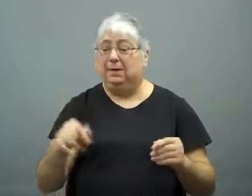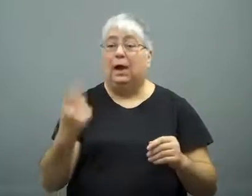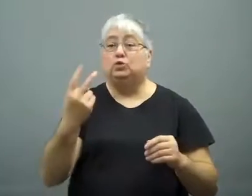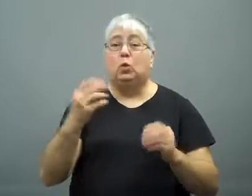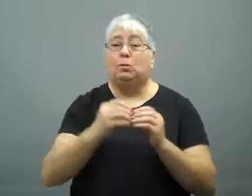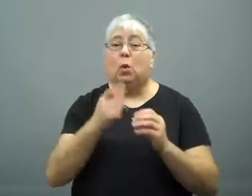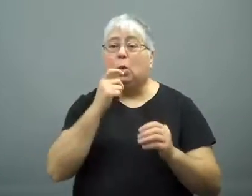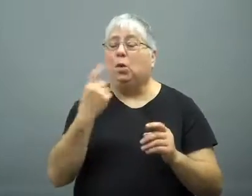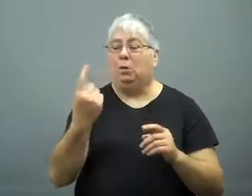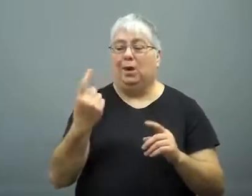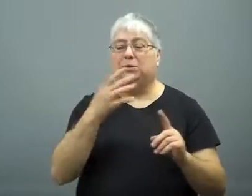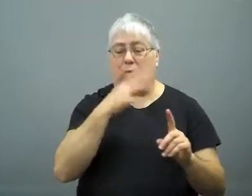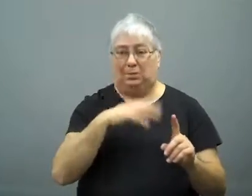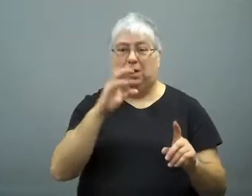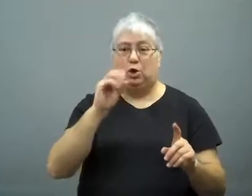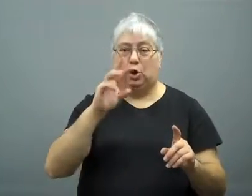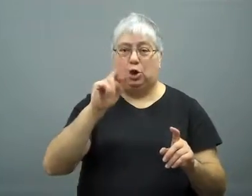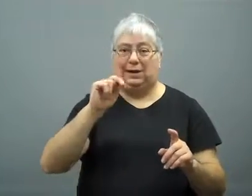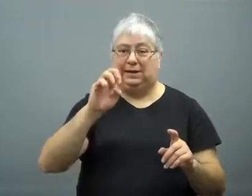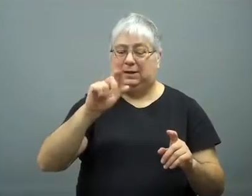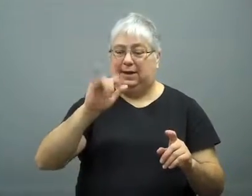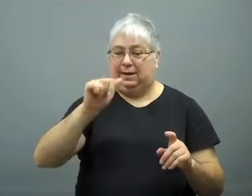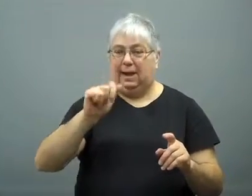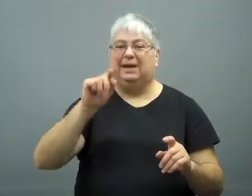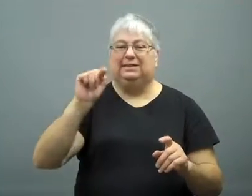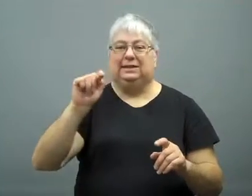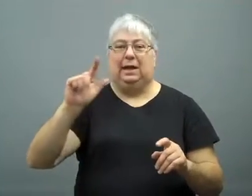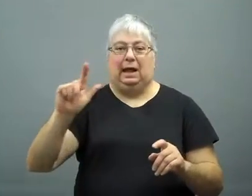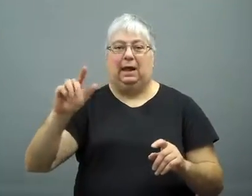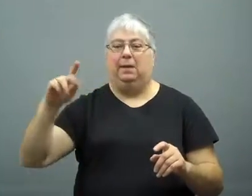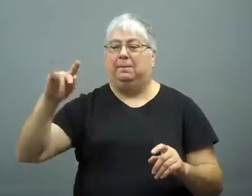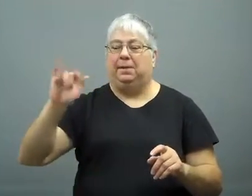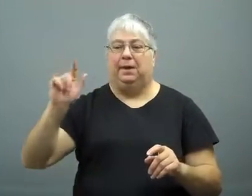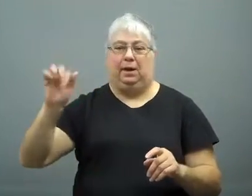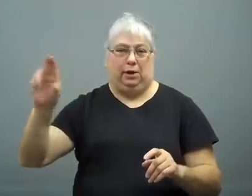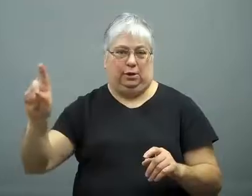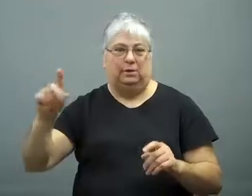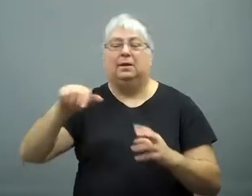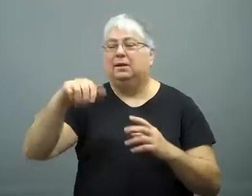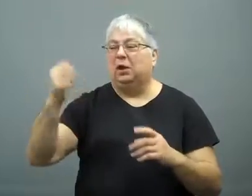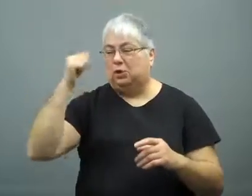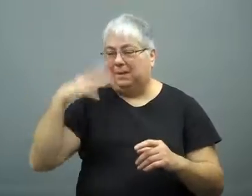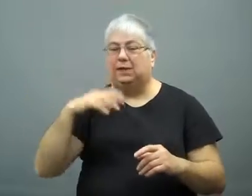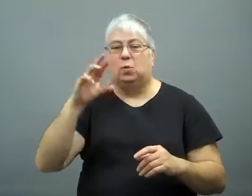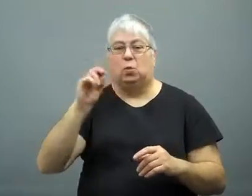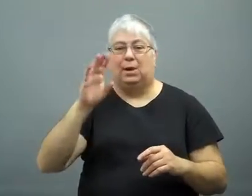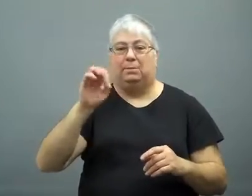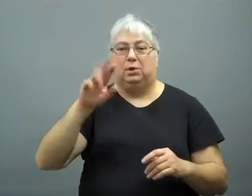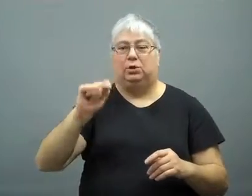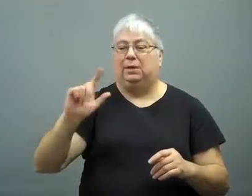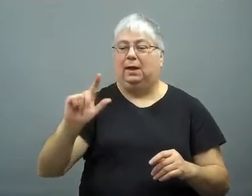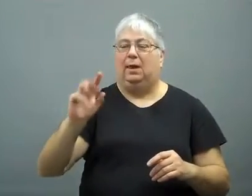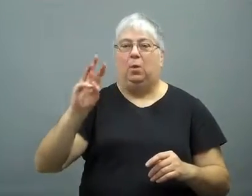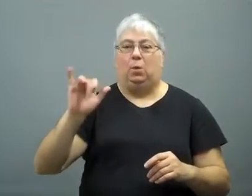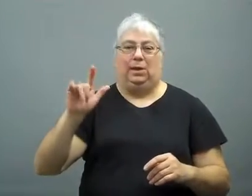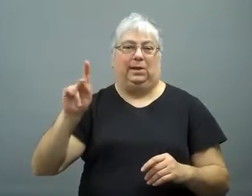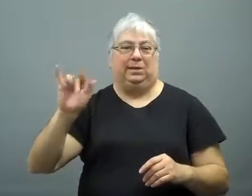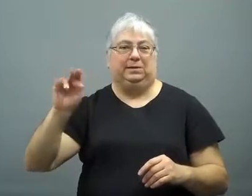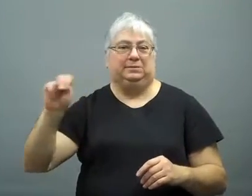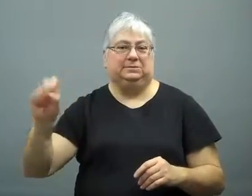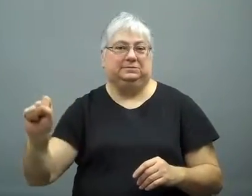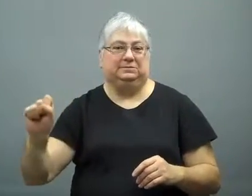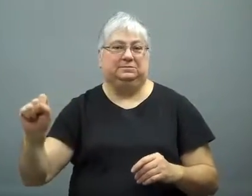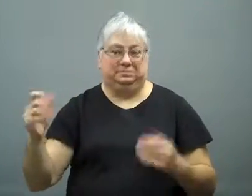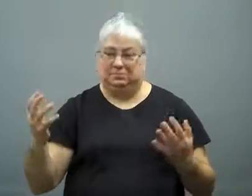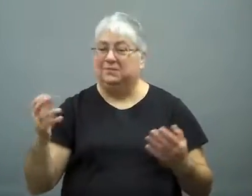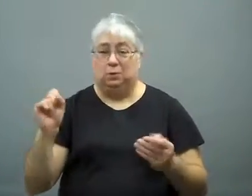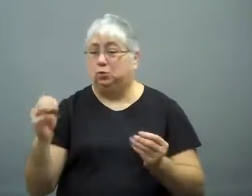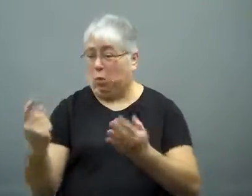The two other nominees are Cornelia T.L. Pillard, and Robert L. Wilkins.